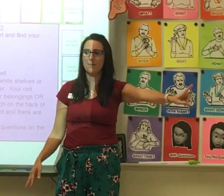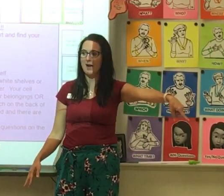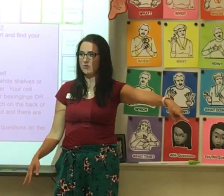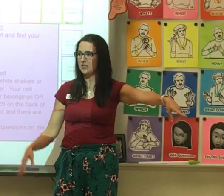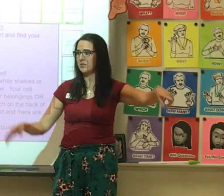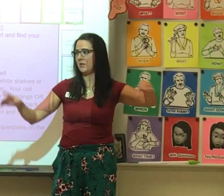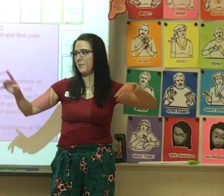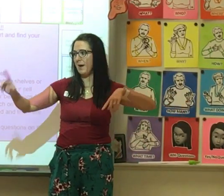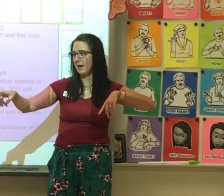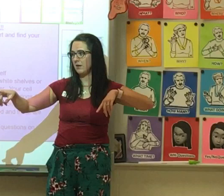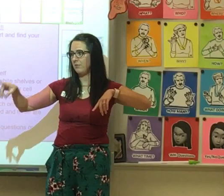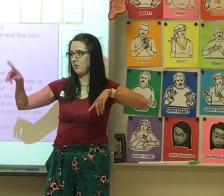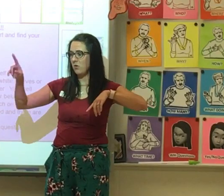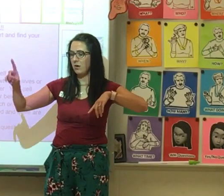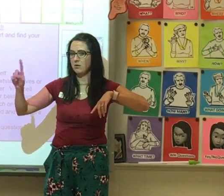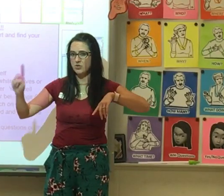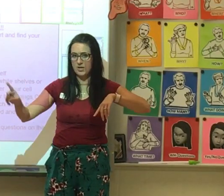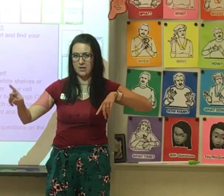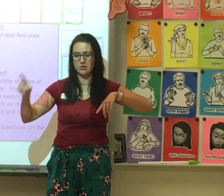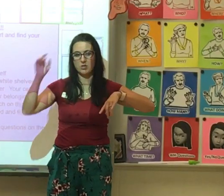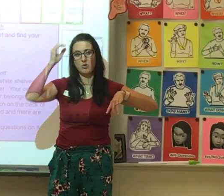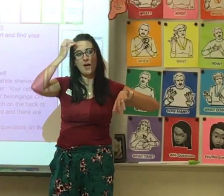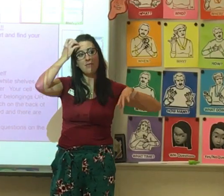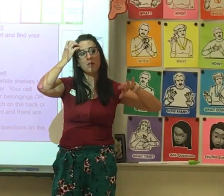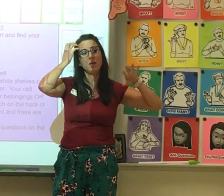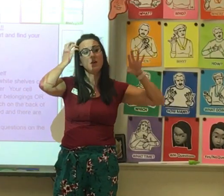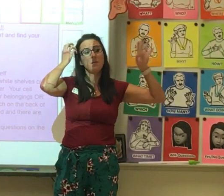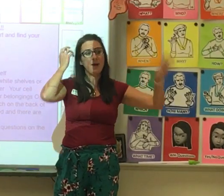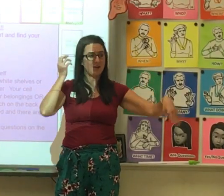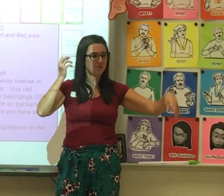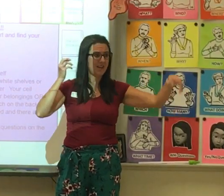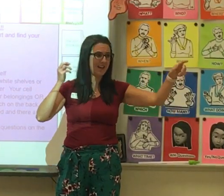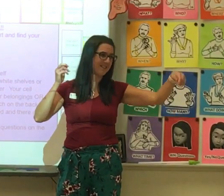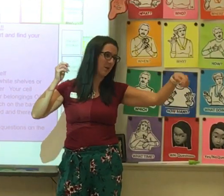pouches on the back of your chairs so you have the pouch that has like a